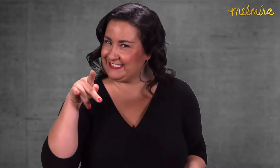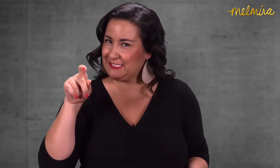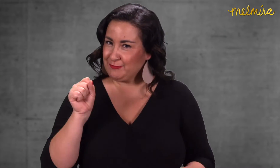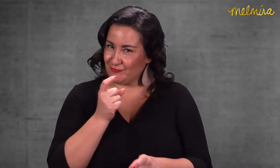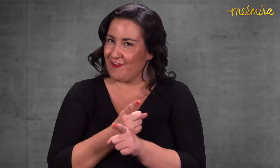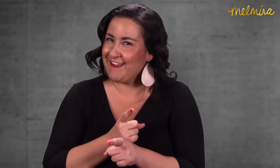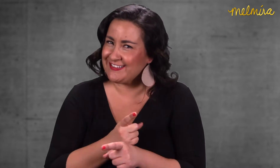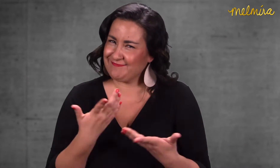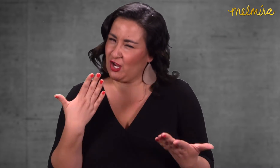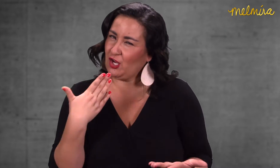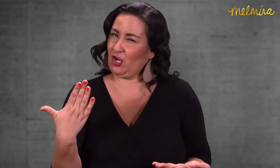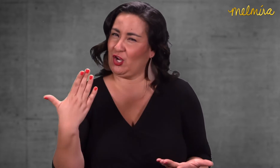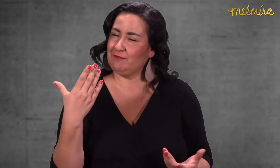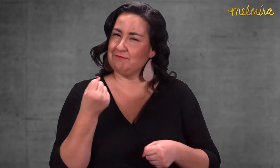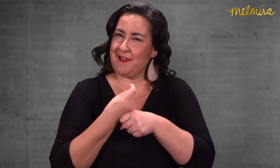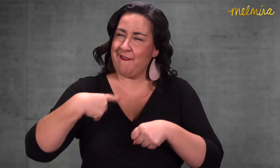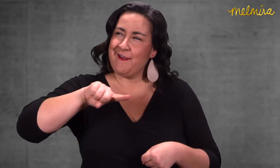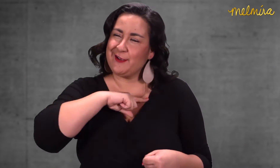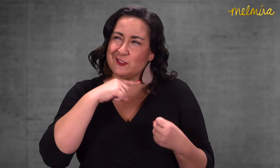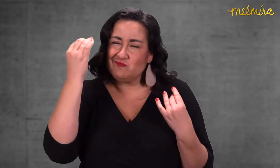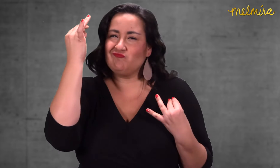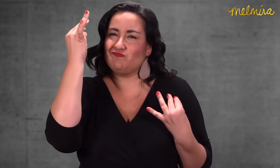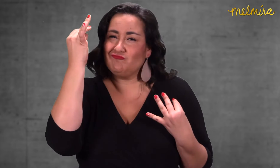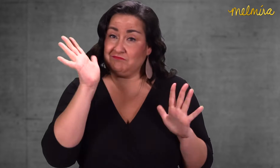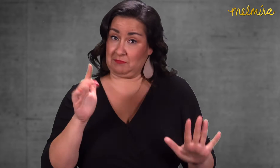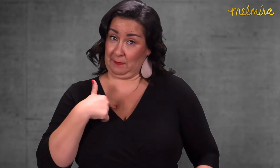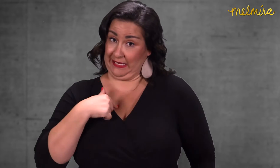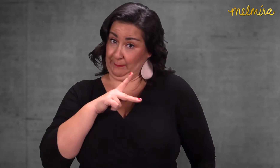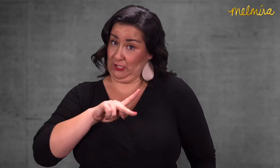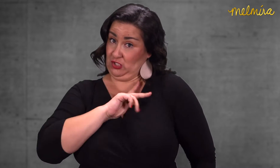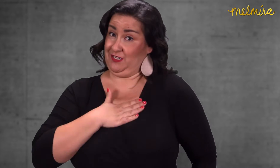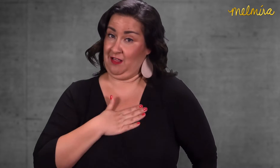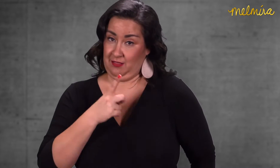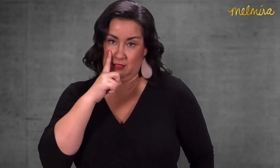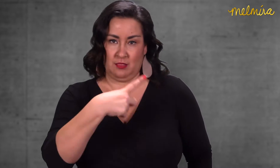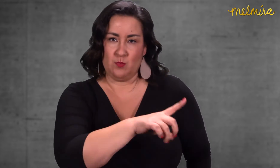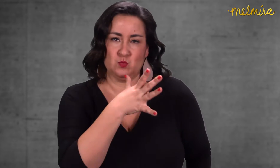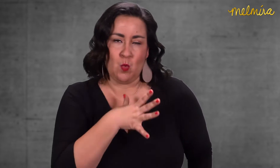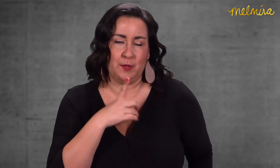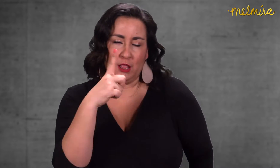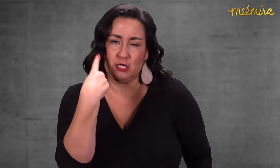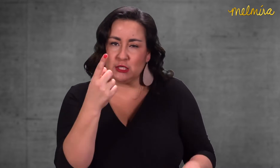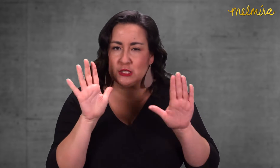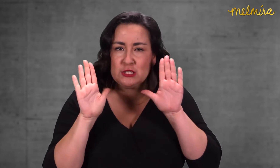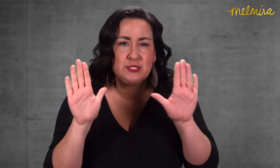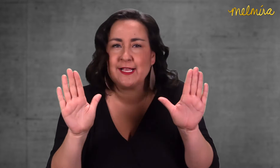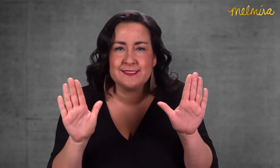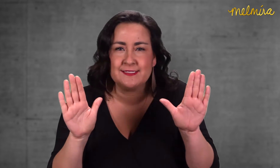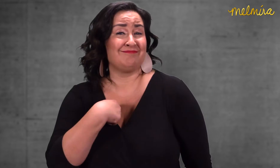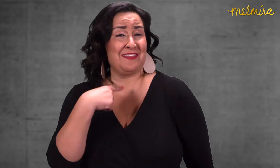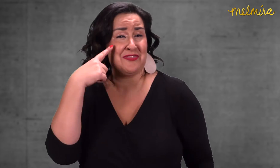Those are some good tips, right? Definitely some good things to think about! Personally, I think they look great!